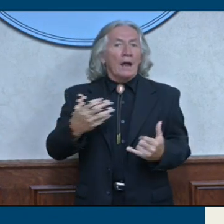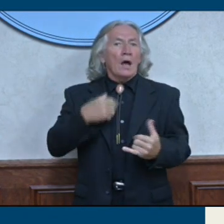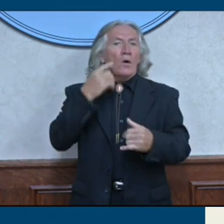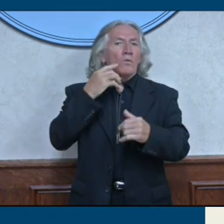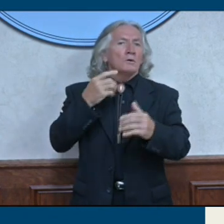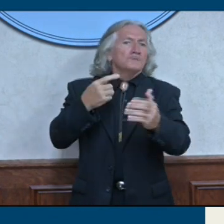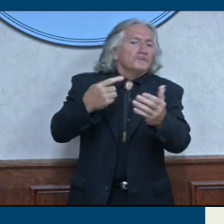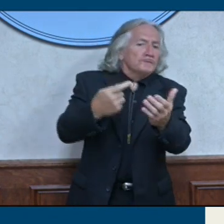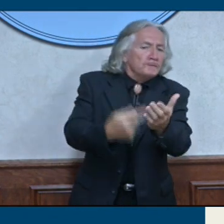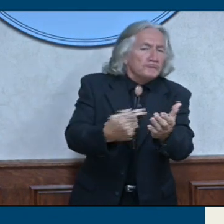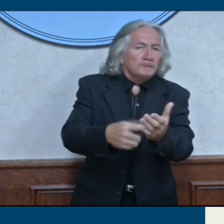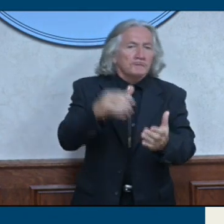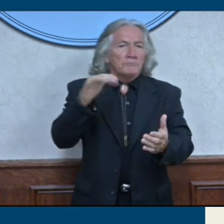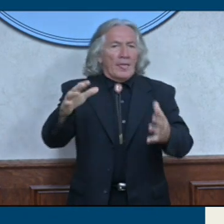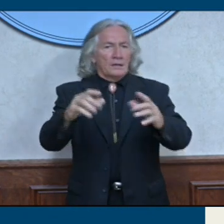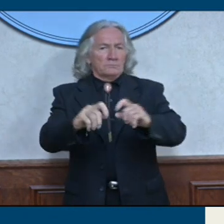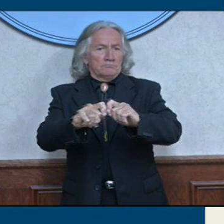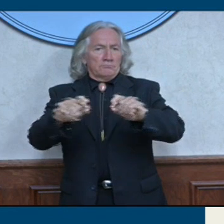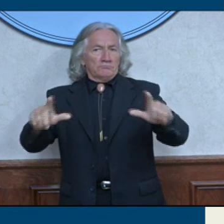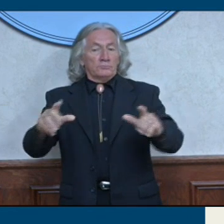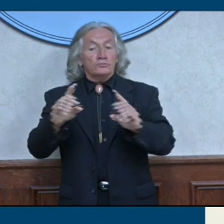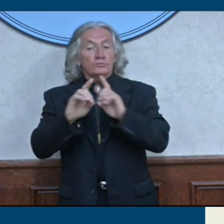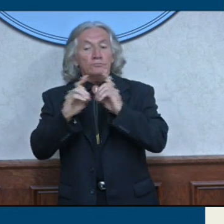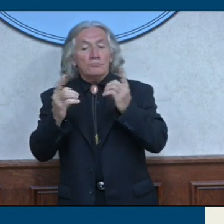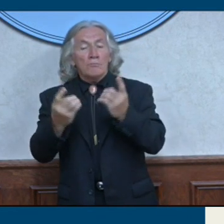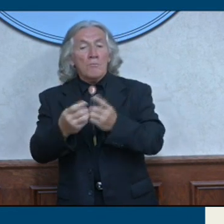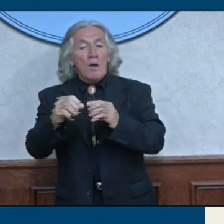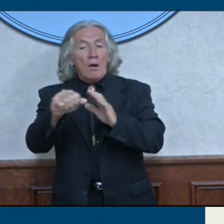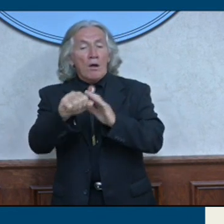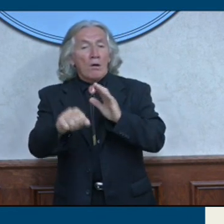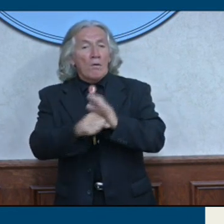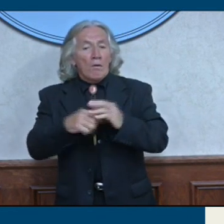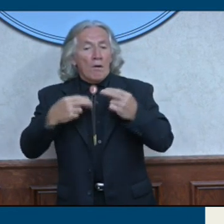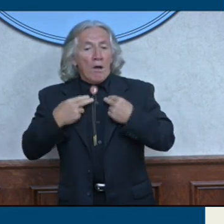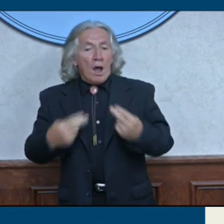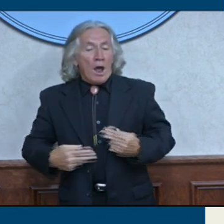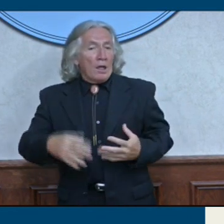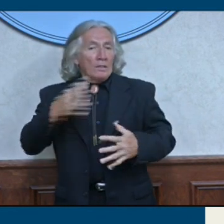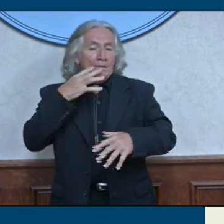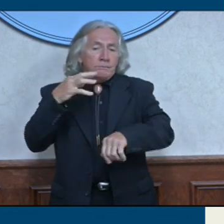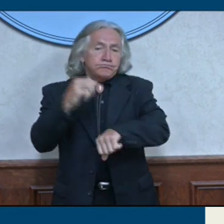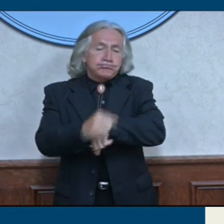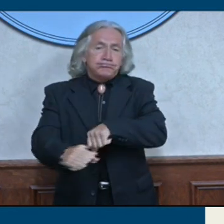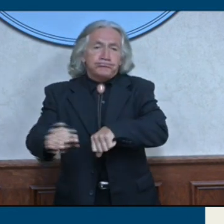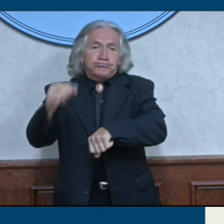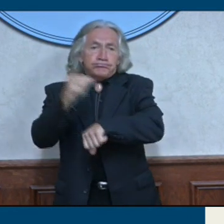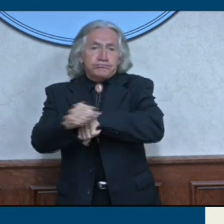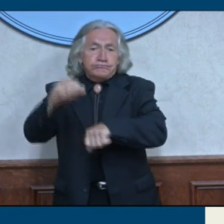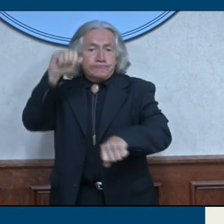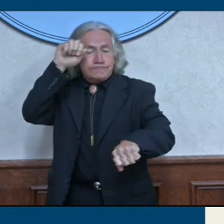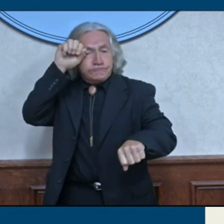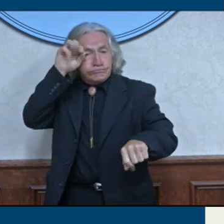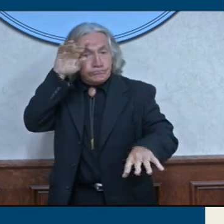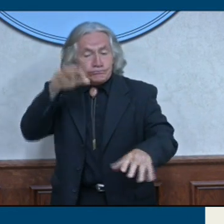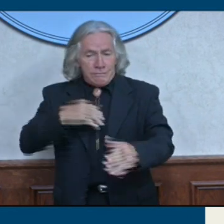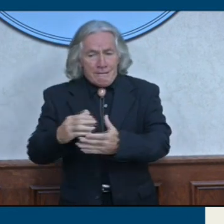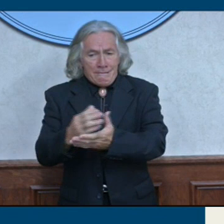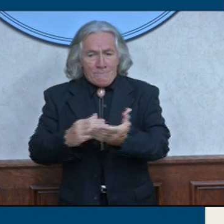CONVENTIONAL VENTILATORS IF YOU WILL THAT ARE AVAILABLE. PUT IT LIKE TO DO IS TOUCH ON REALLY THE SLIDE THE